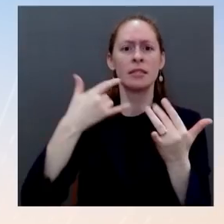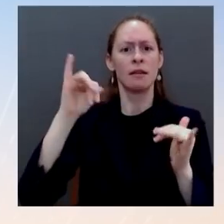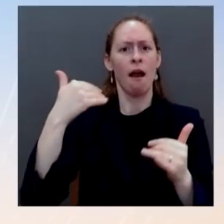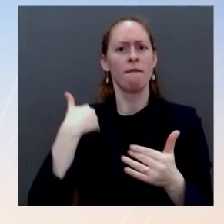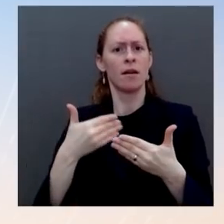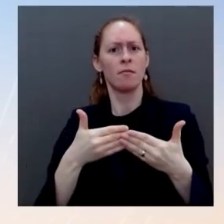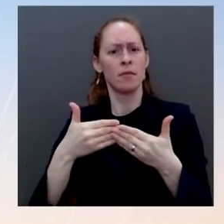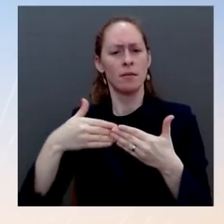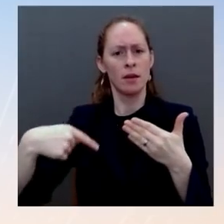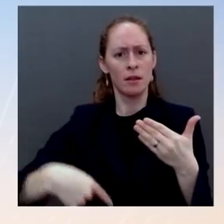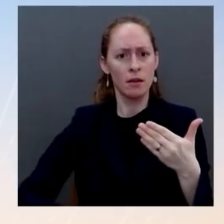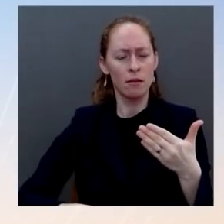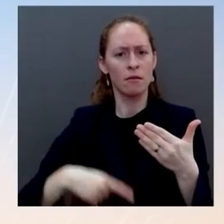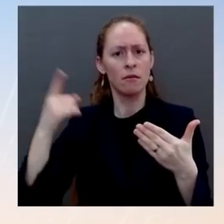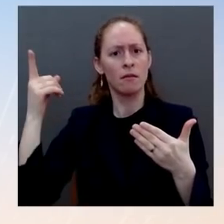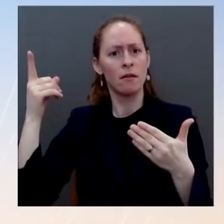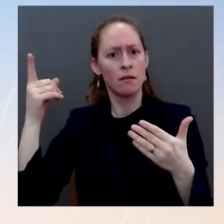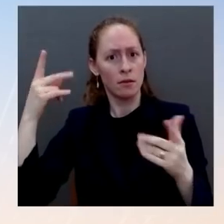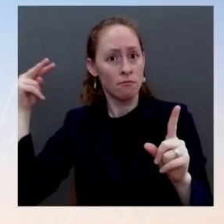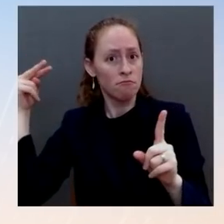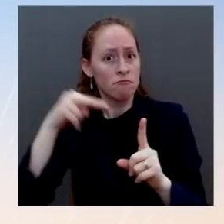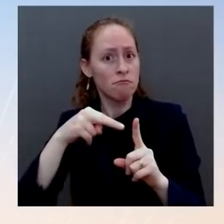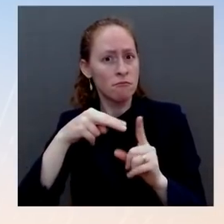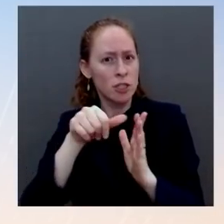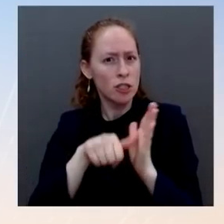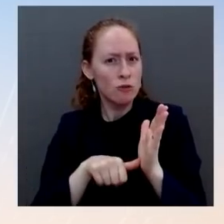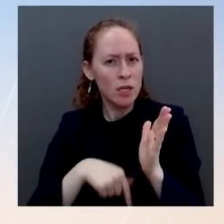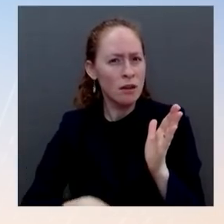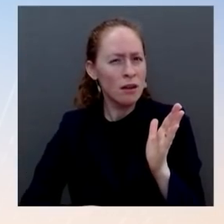who have accused the President of "political theater,"